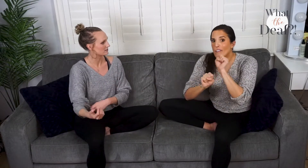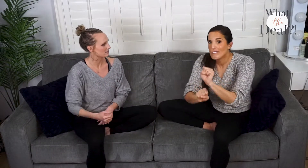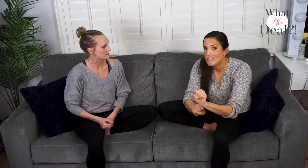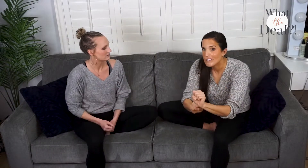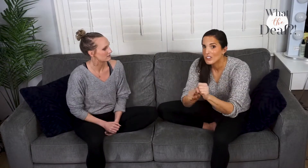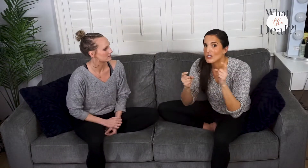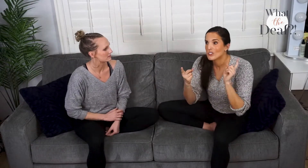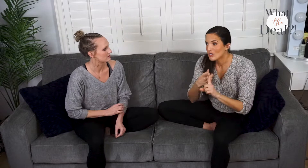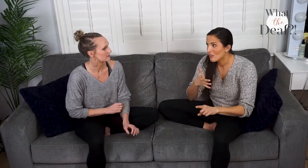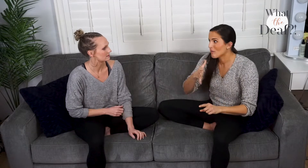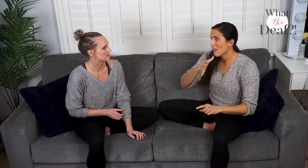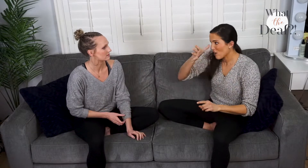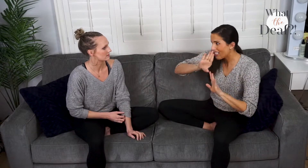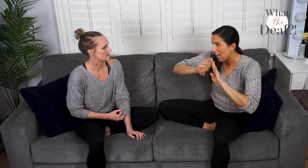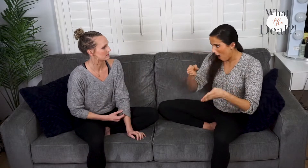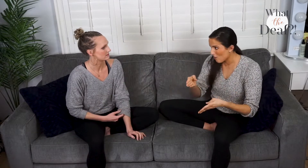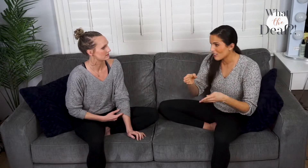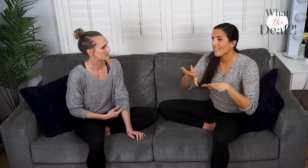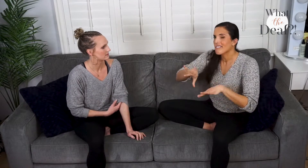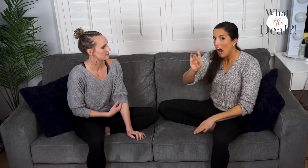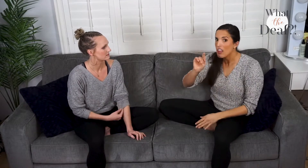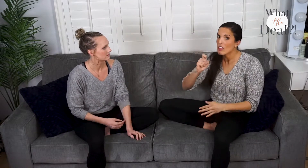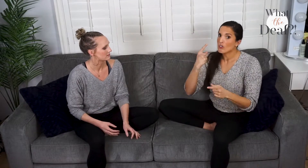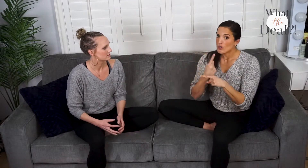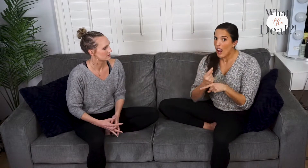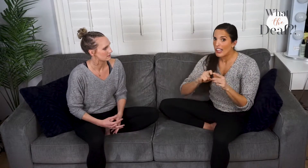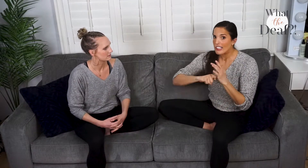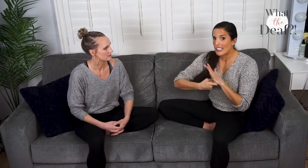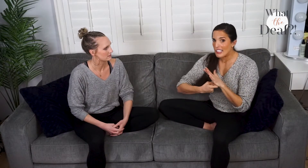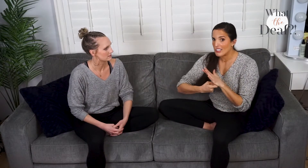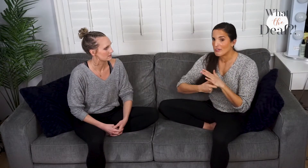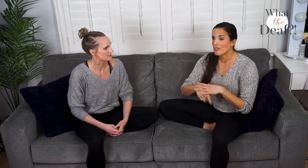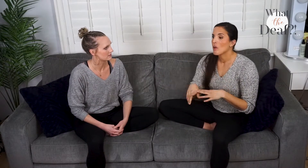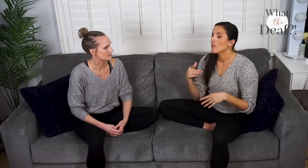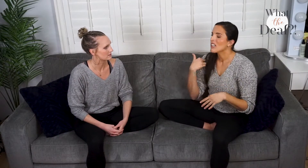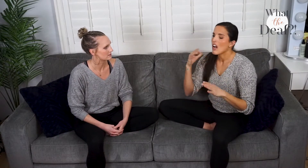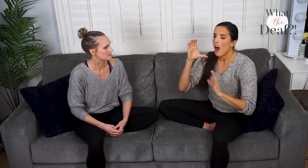drove to my parents' house to find the right key.